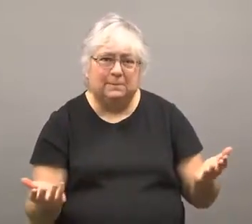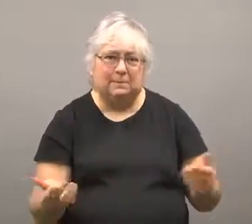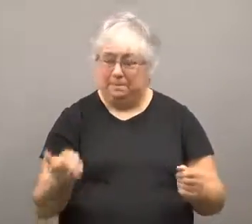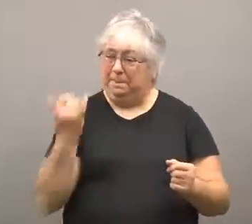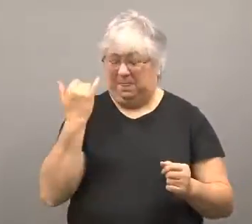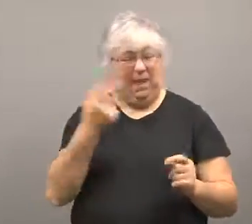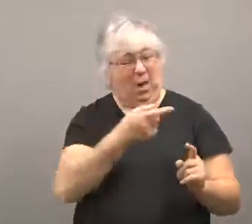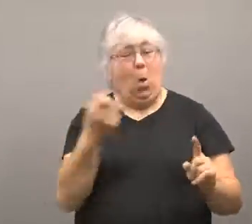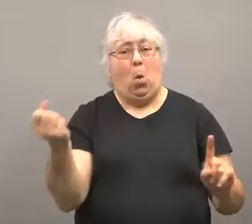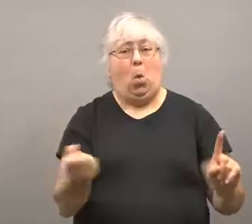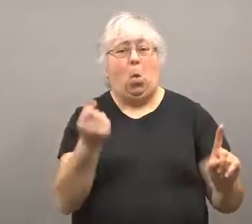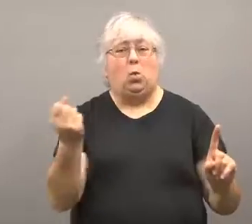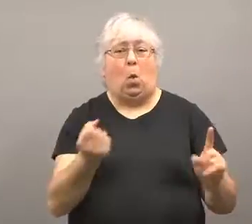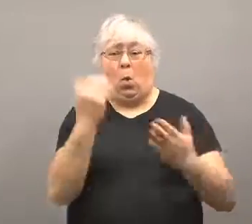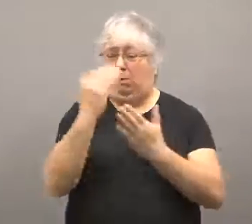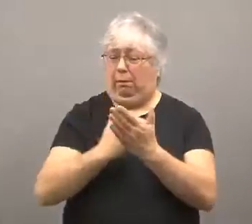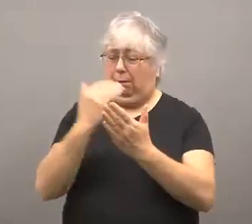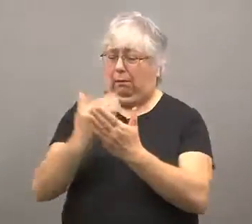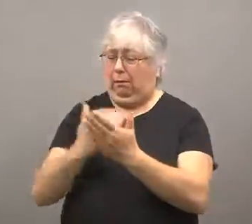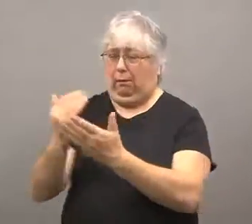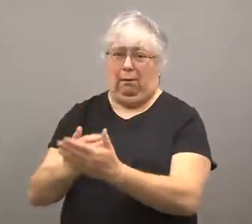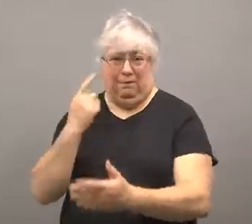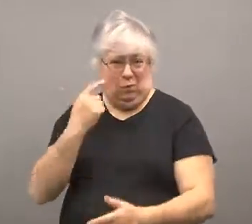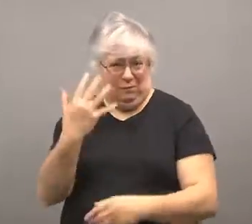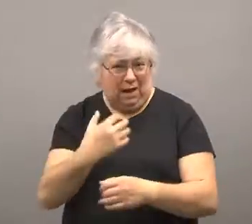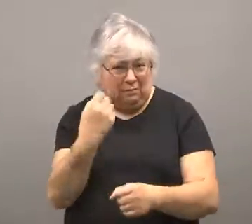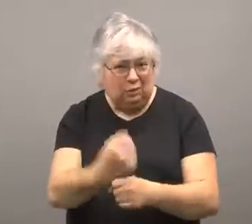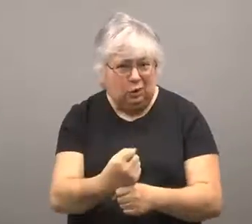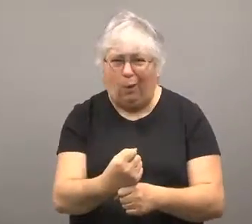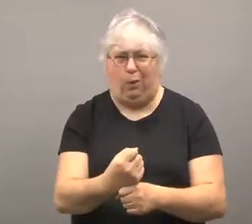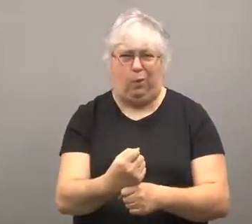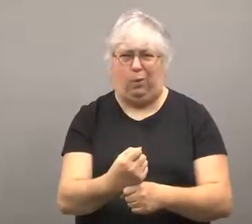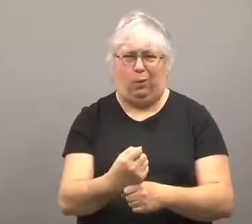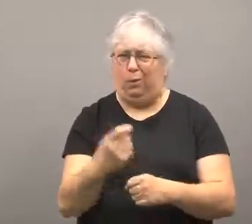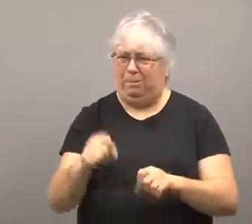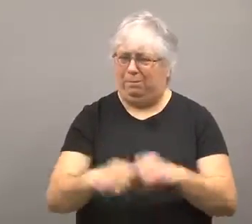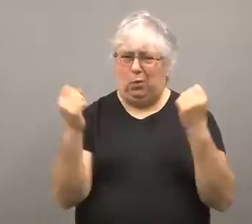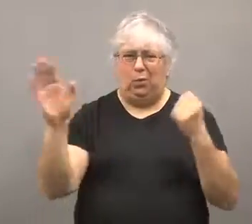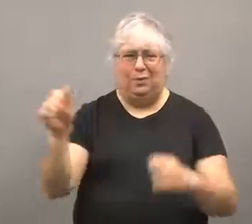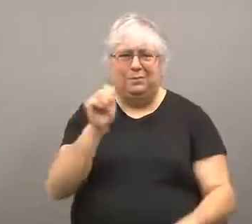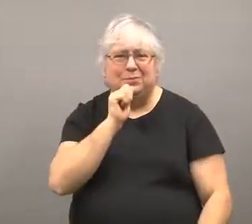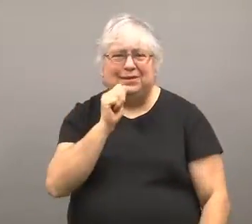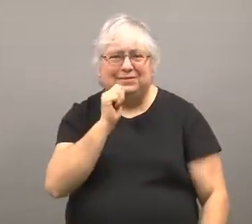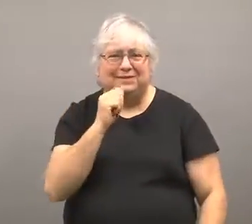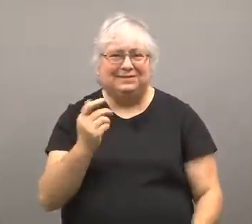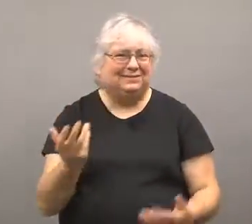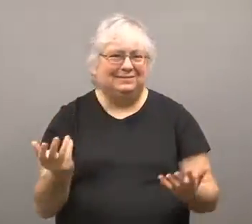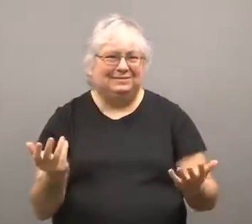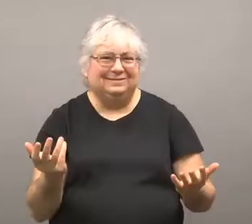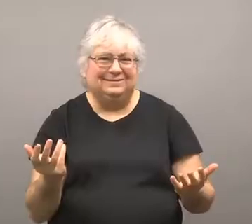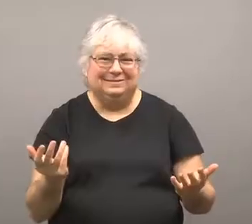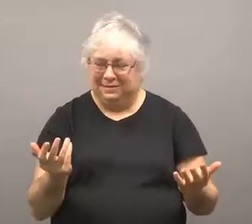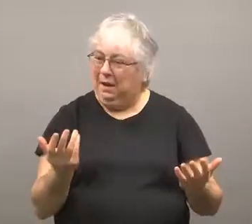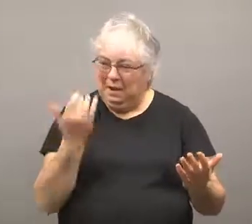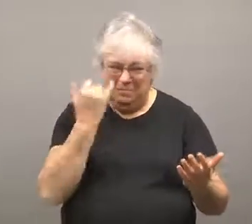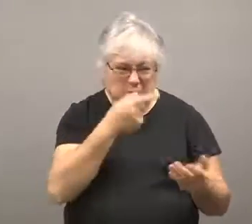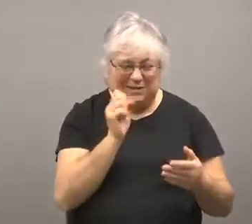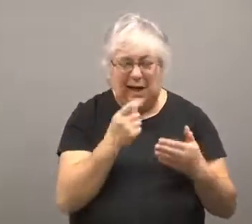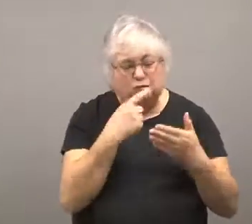It found storing these records for five years was a violation of privacy.